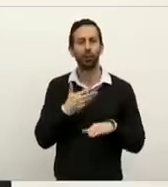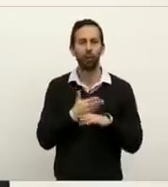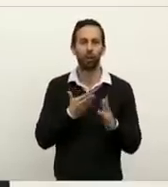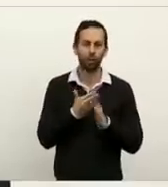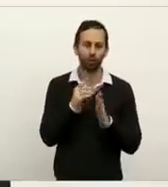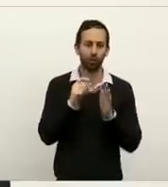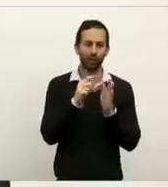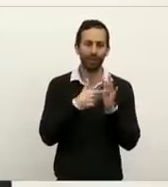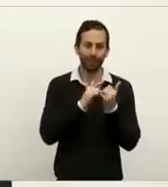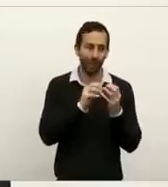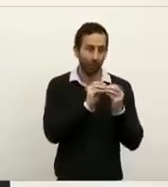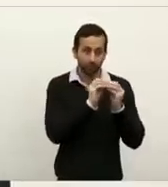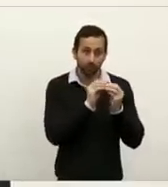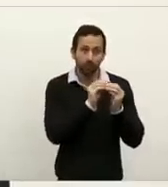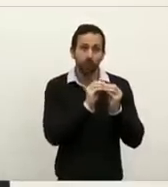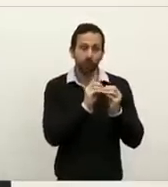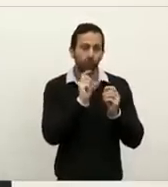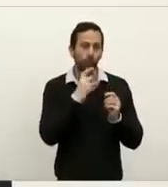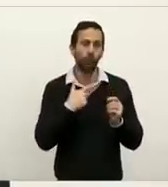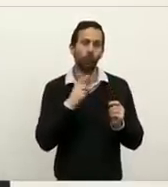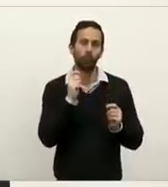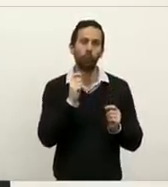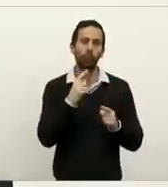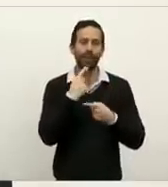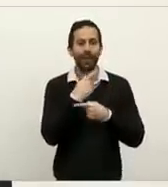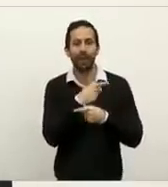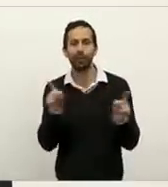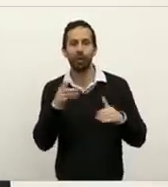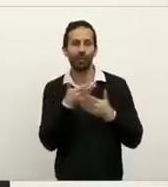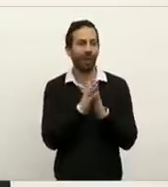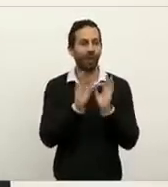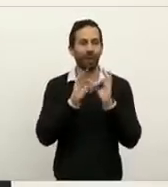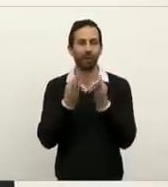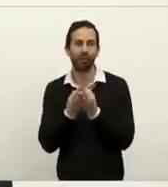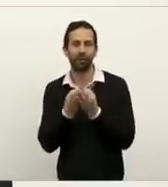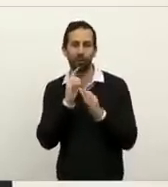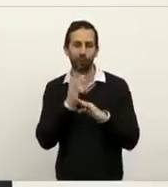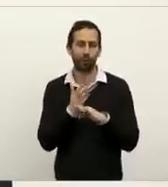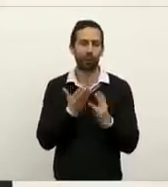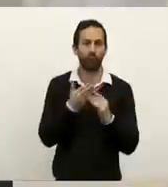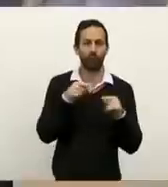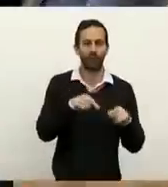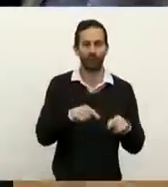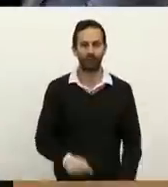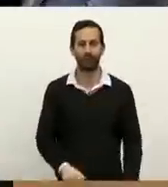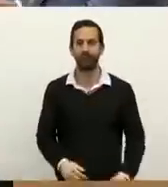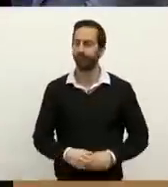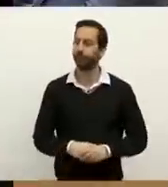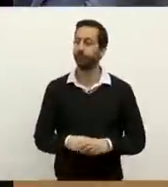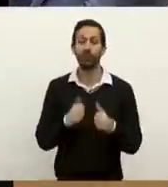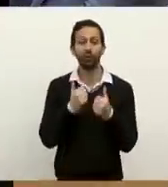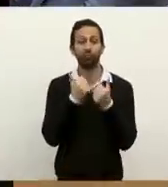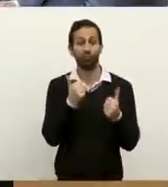and there'll be more announcements coming shortly on how the agency's working on releasing these. Terrific, and so the service guarantee